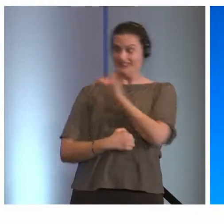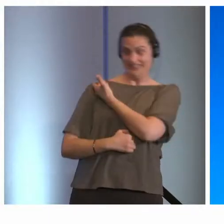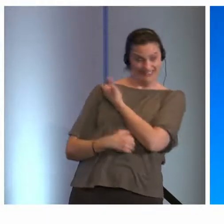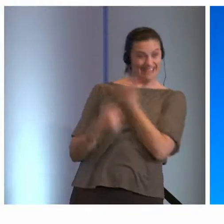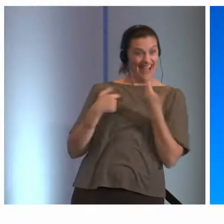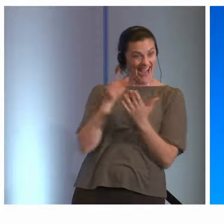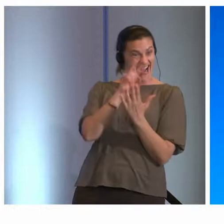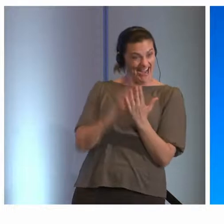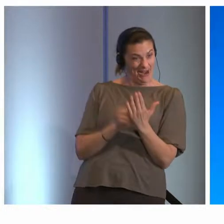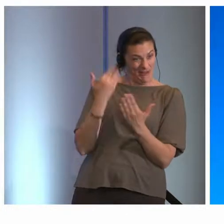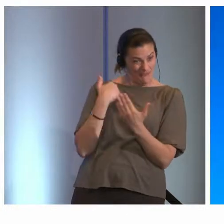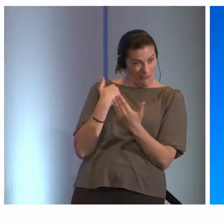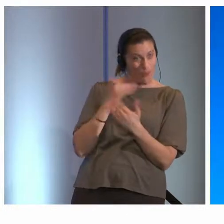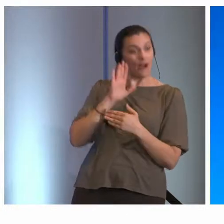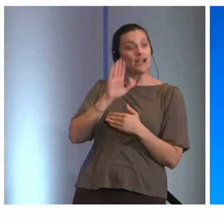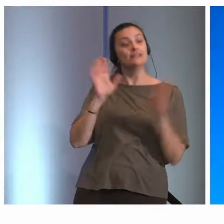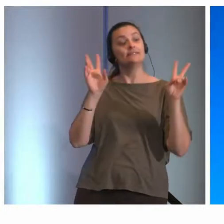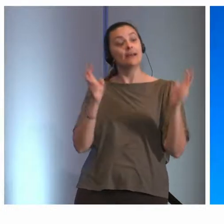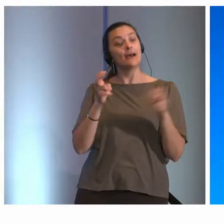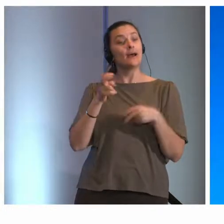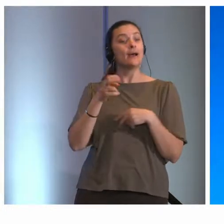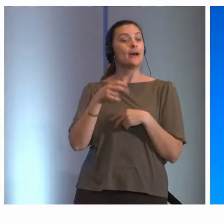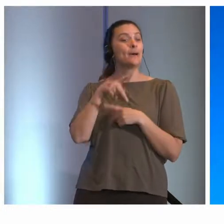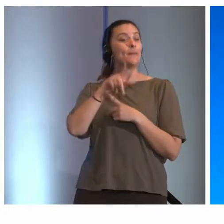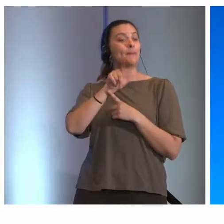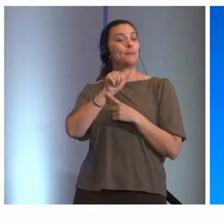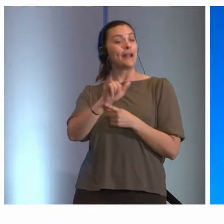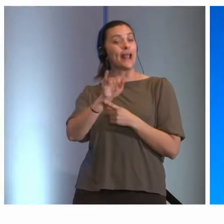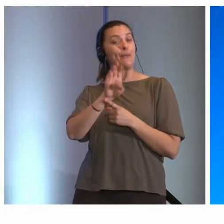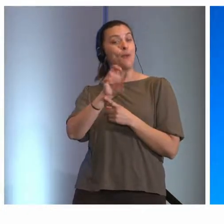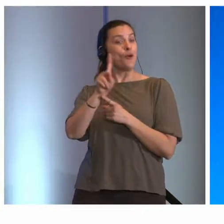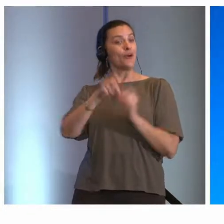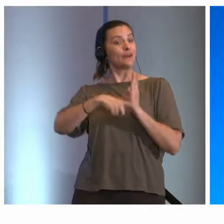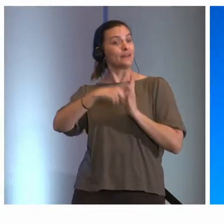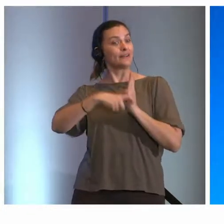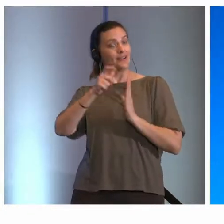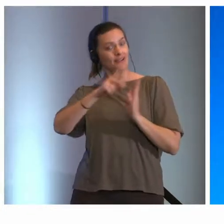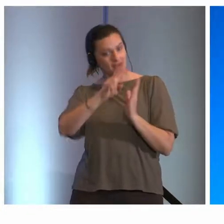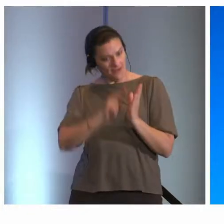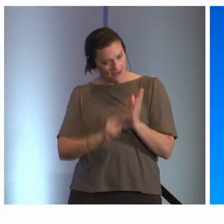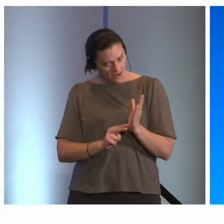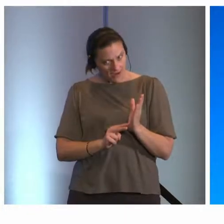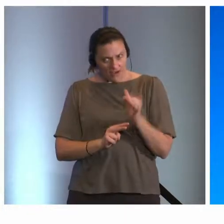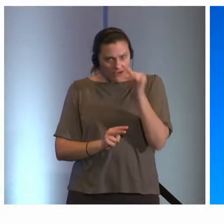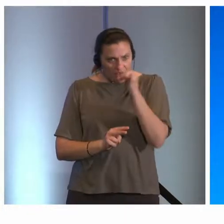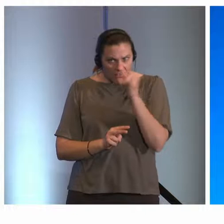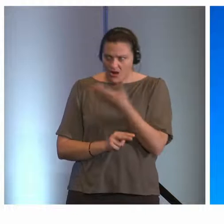documenting, its inclusion policy, right here, and its